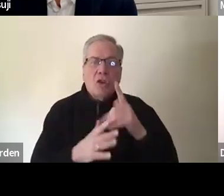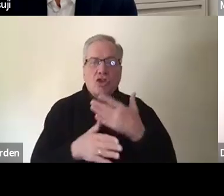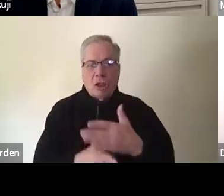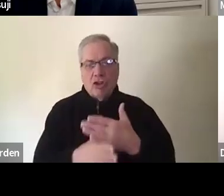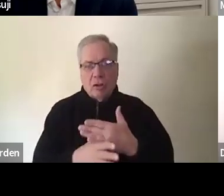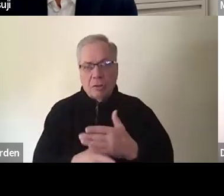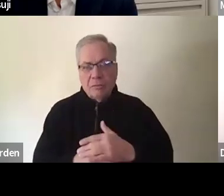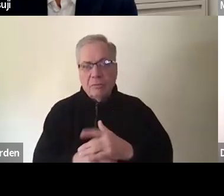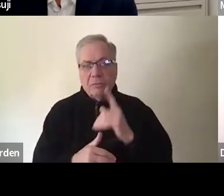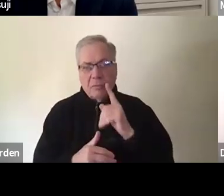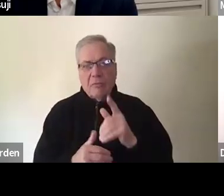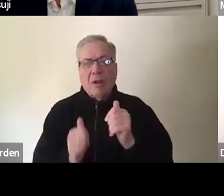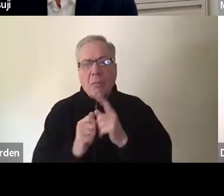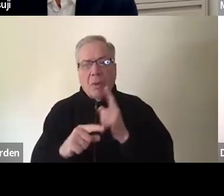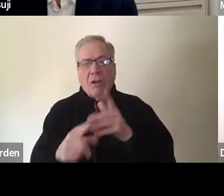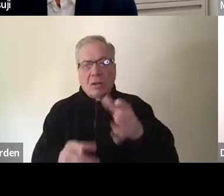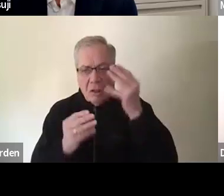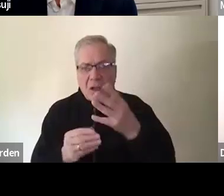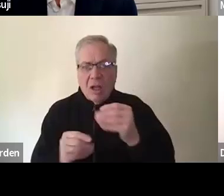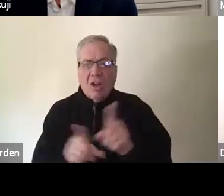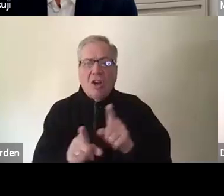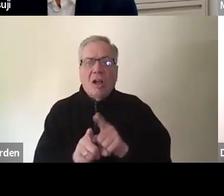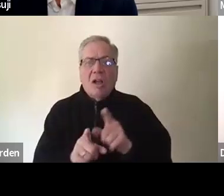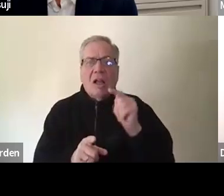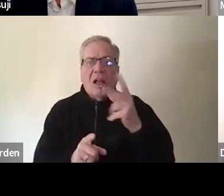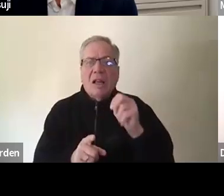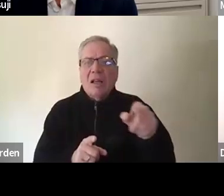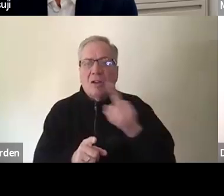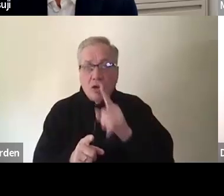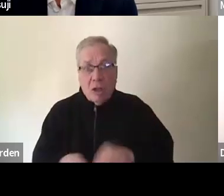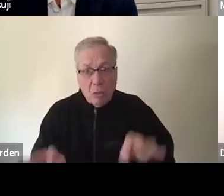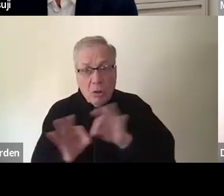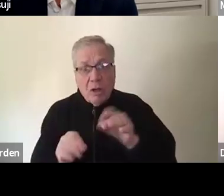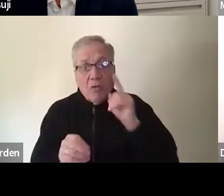about your projects. I hear about the value and the importance of corroborating with different